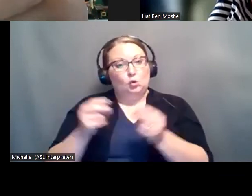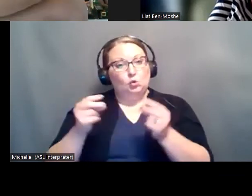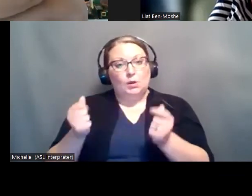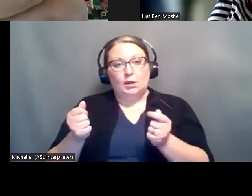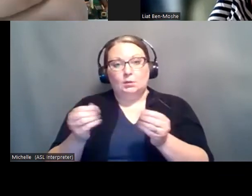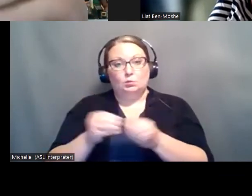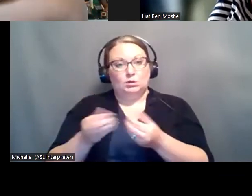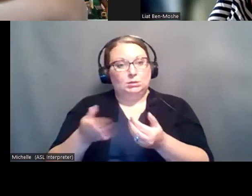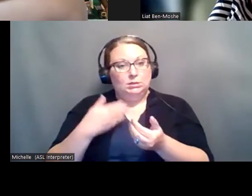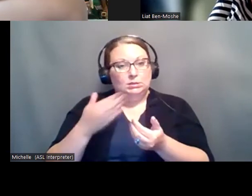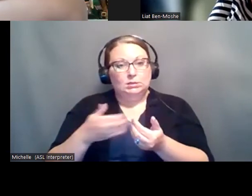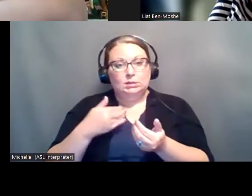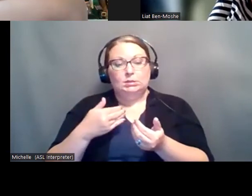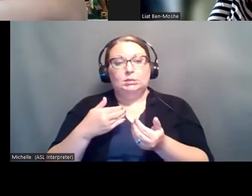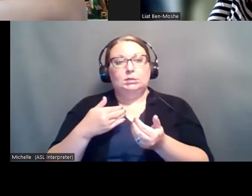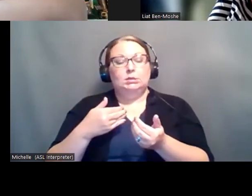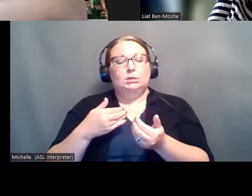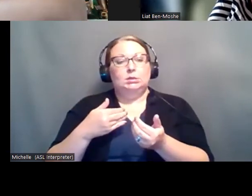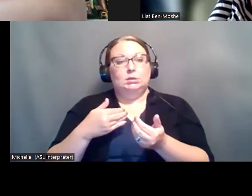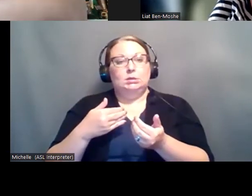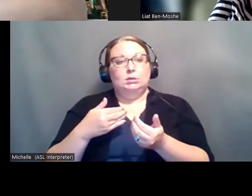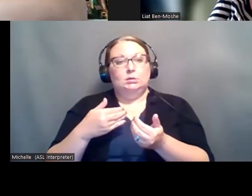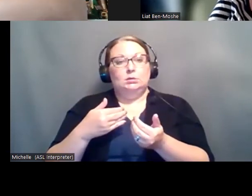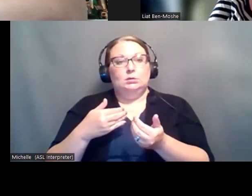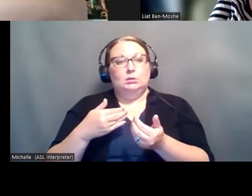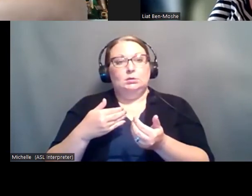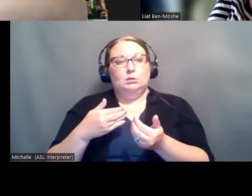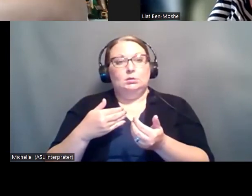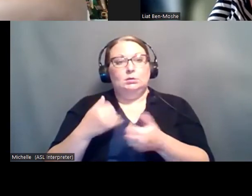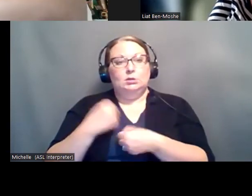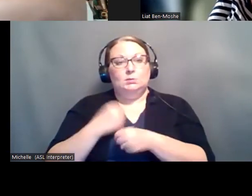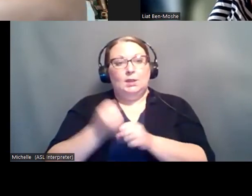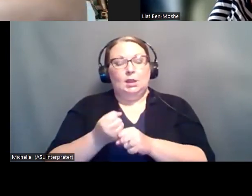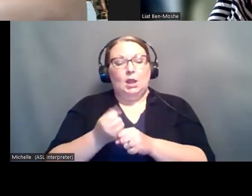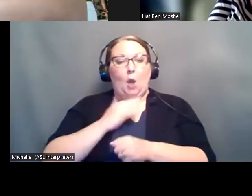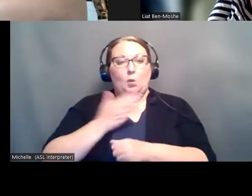in terms of just making our presence known.